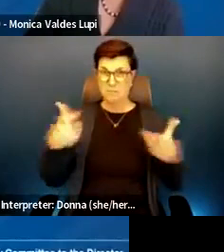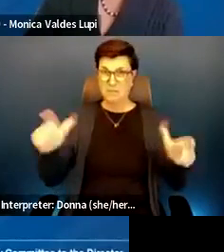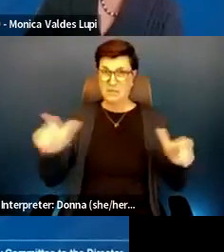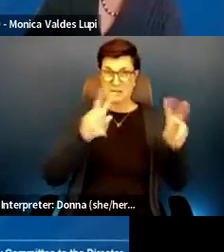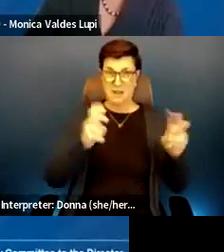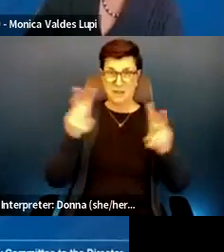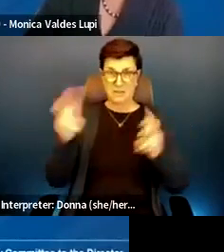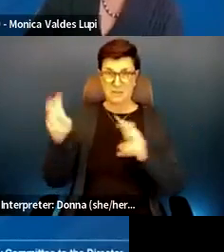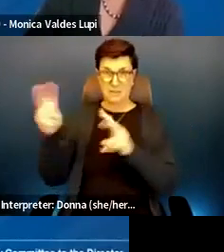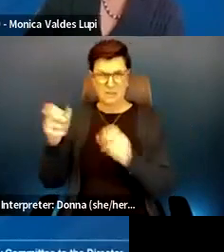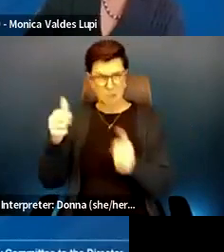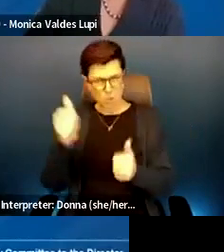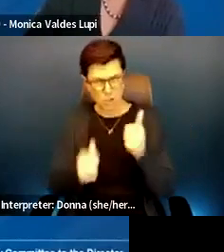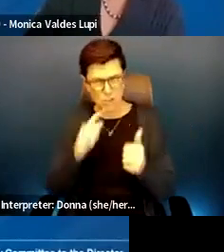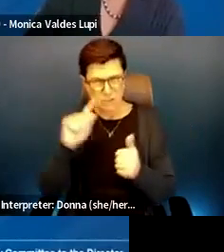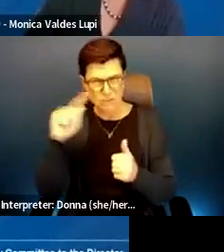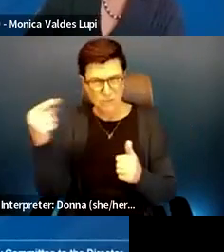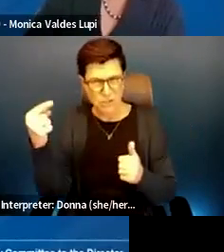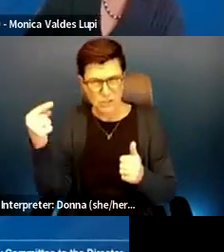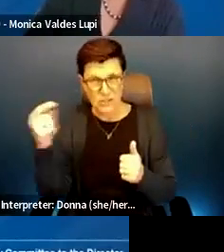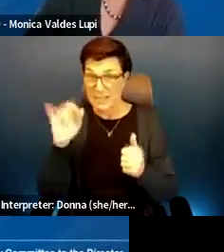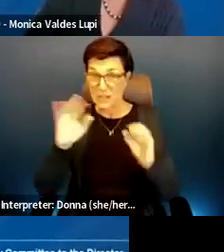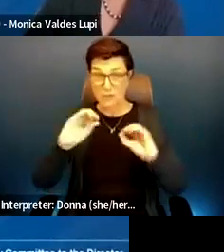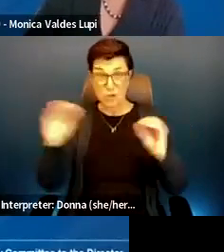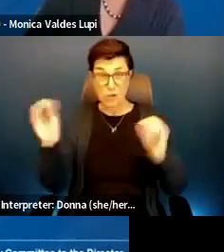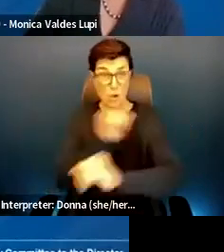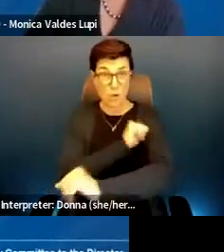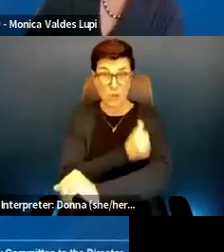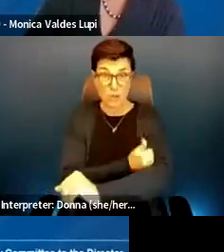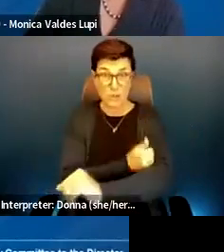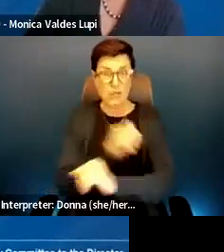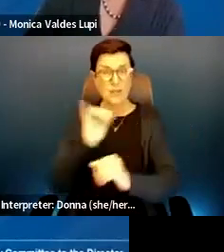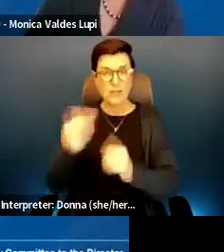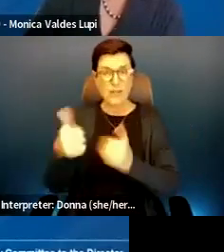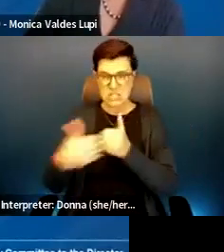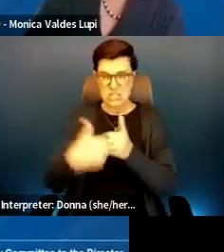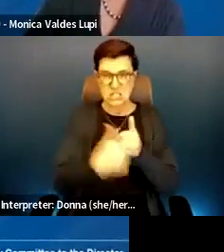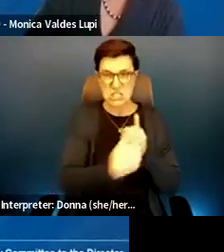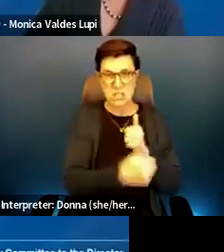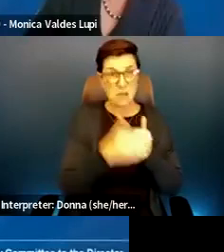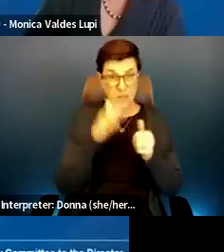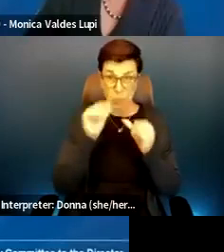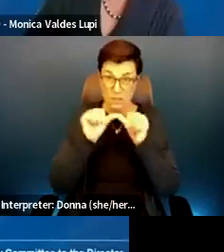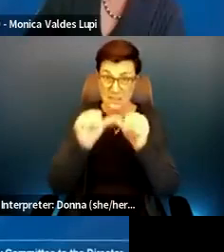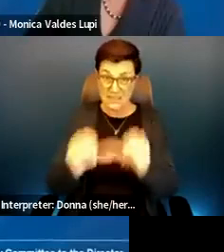Because unless there is some kind of authority, I would think that the siloing could continue to be a problem. So that's question number one.